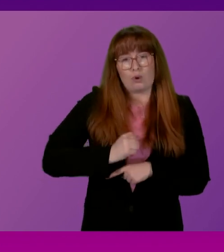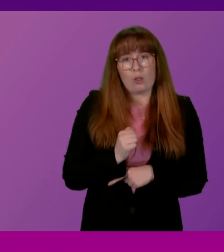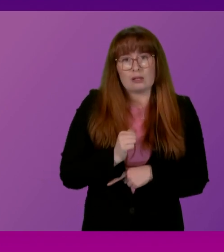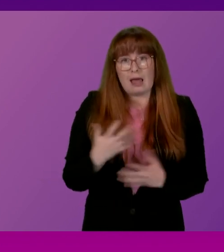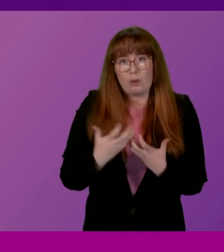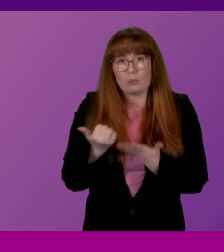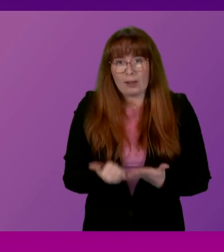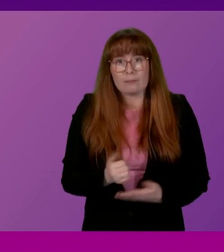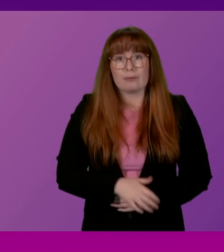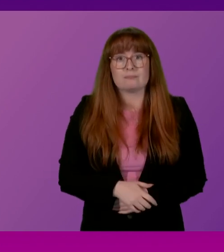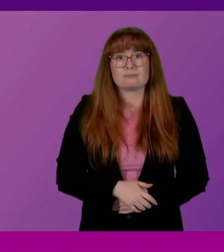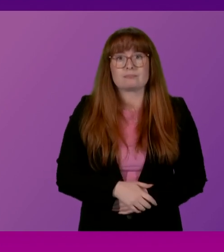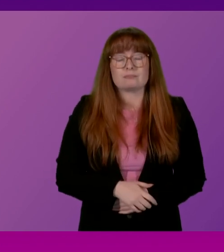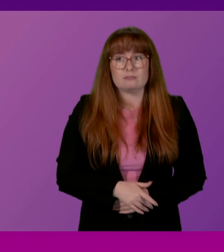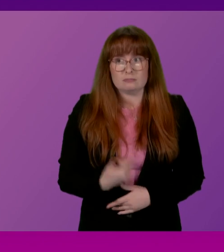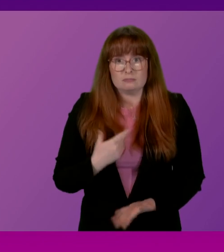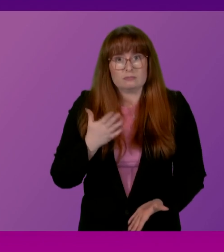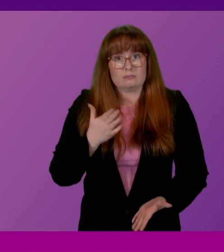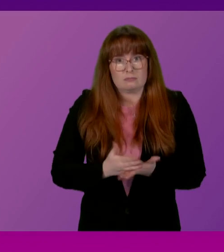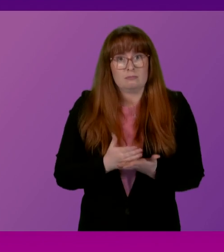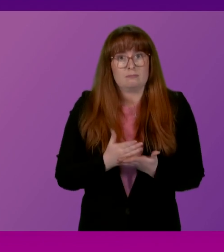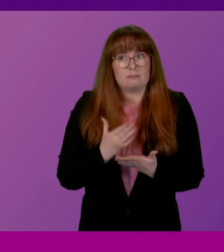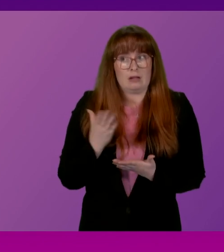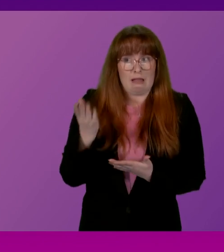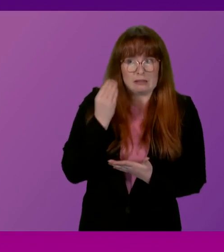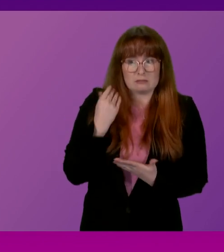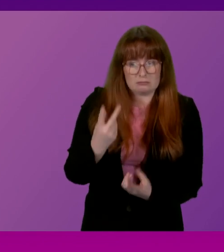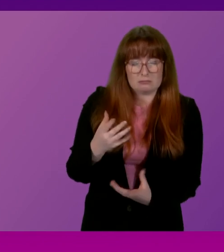We do listen to them.